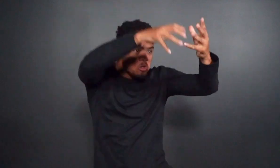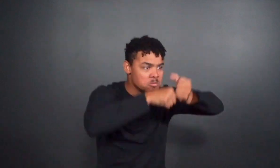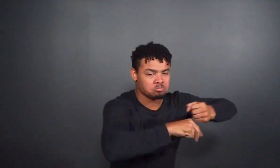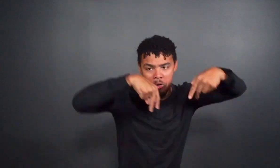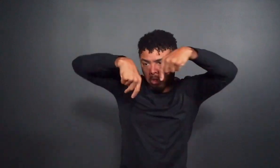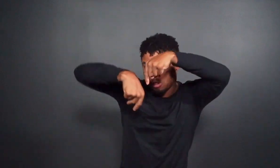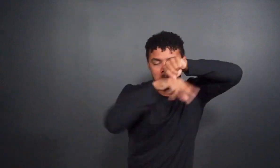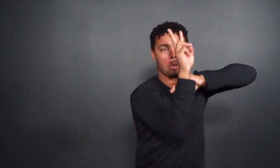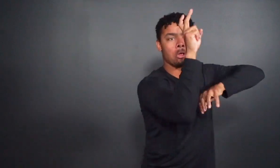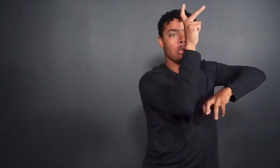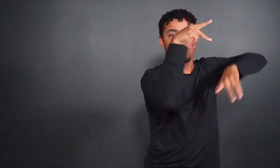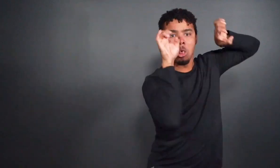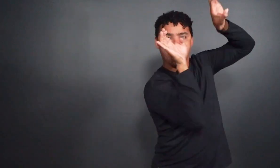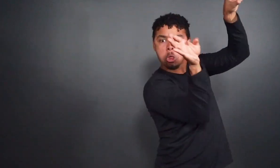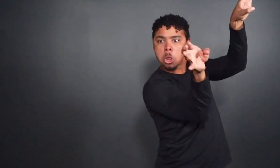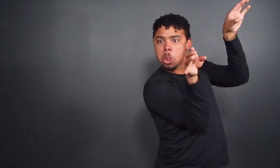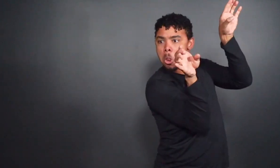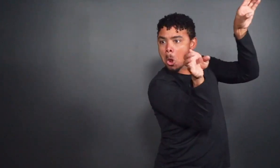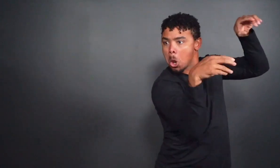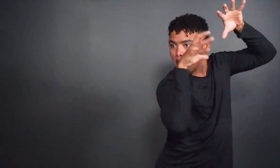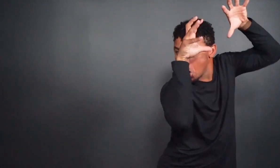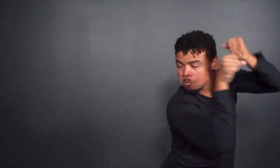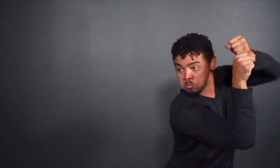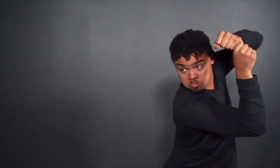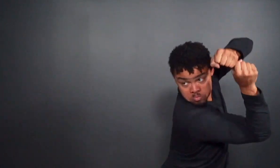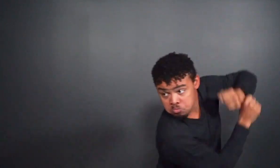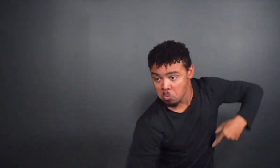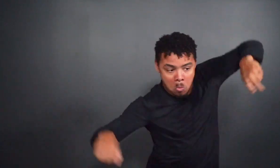SUBJECT continues swinging through the trees.